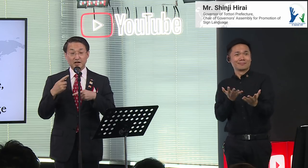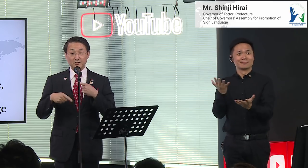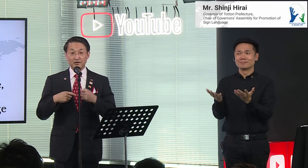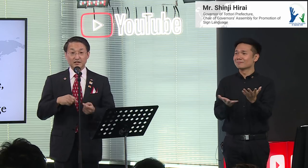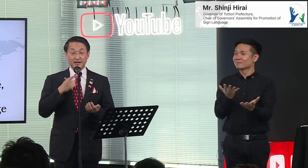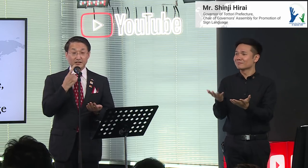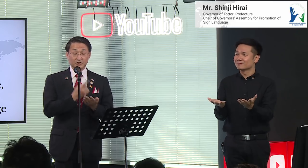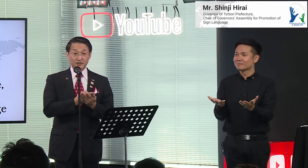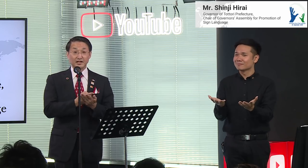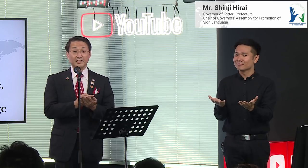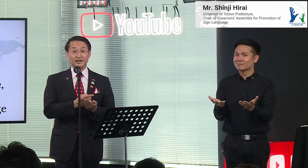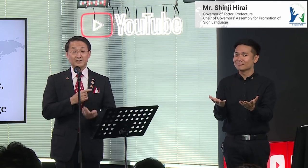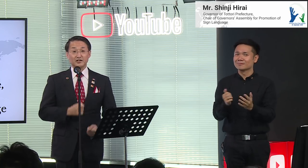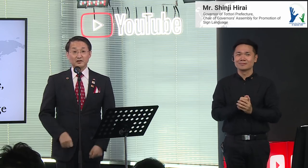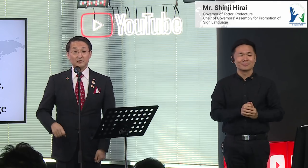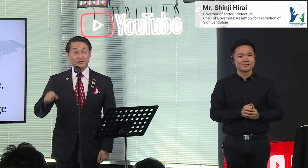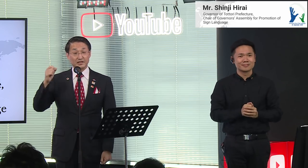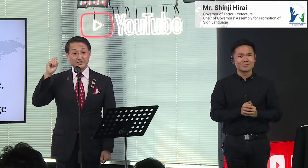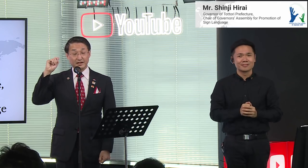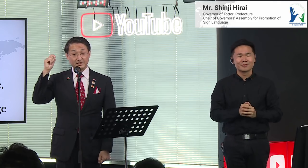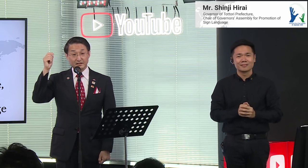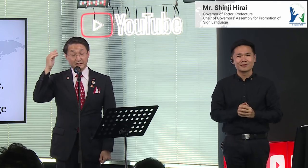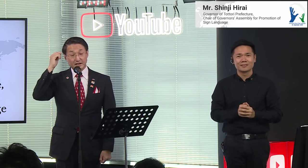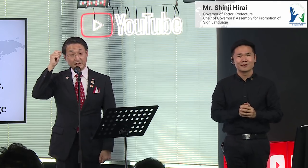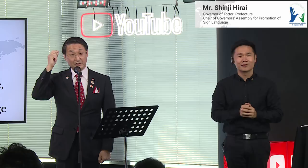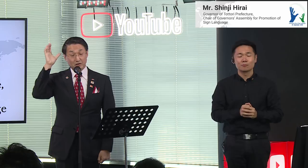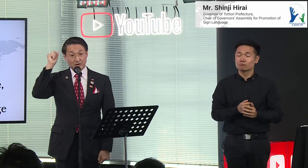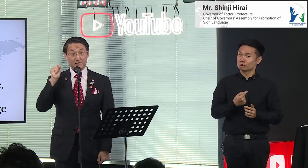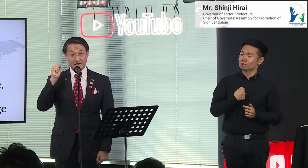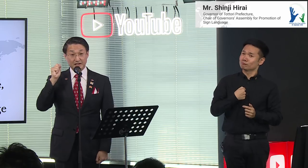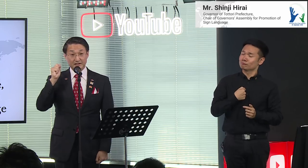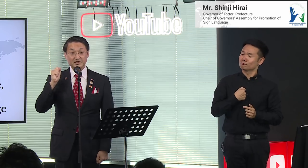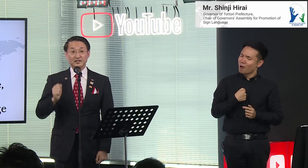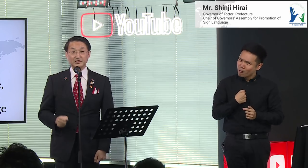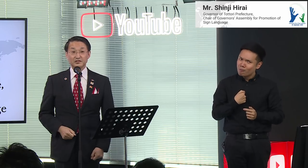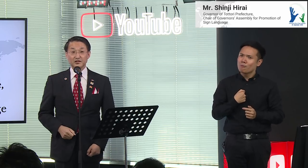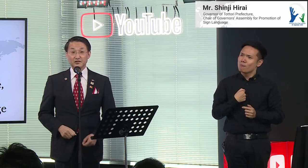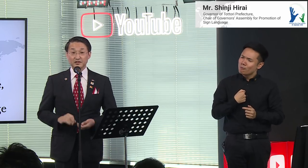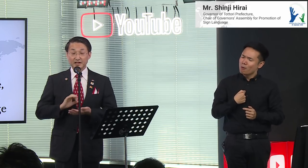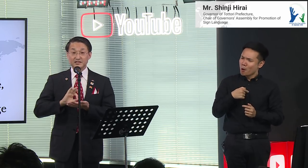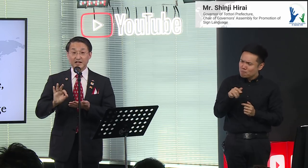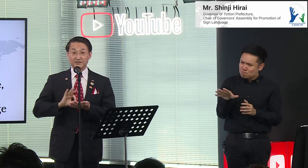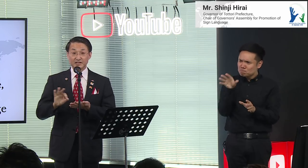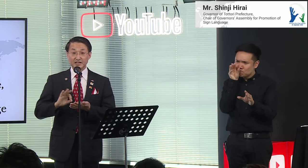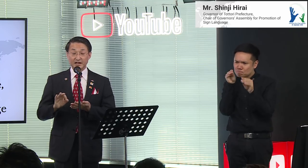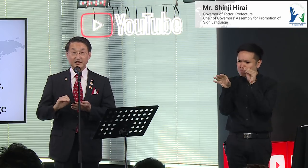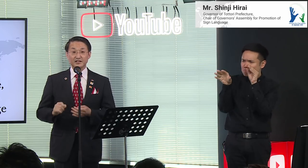myself in English, but then I suddenly realized the members from Thailand were a group of